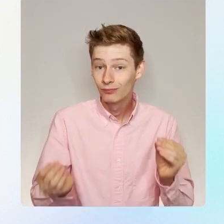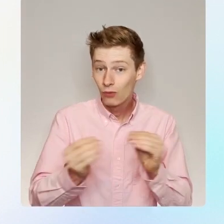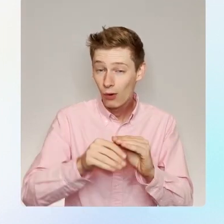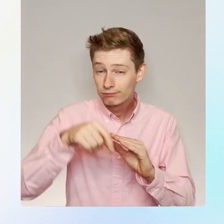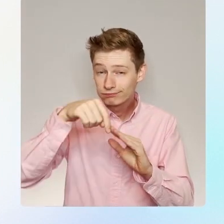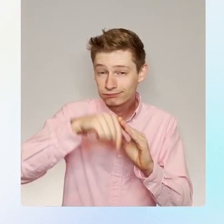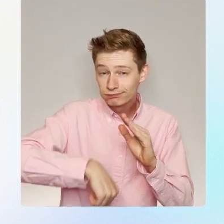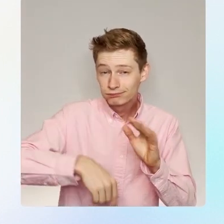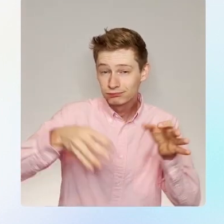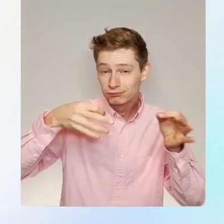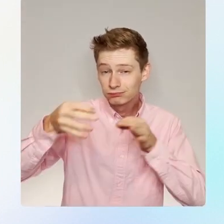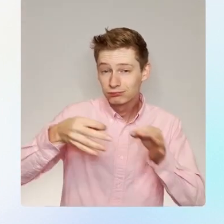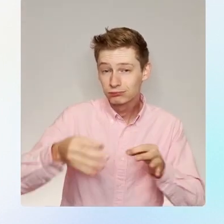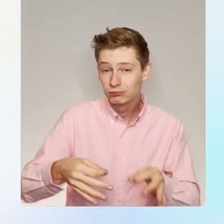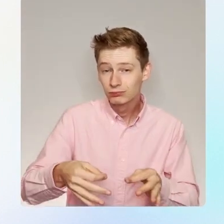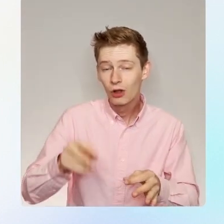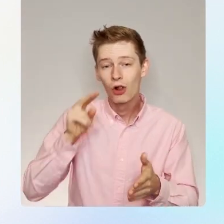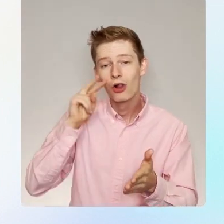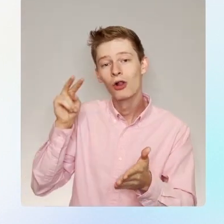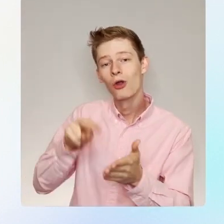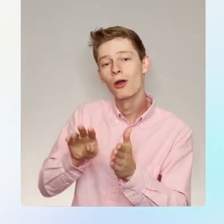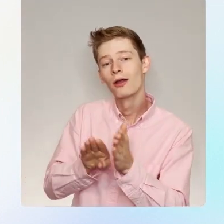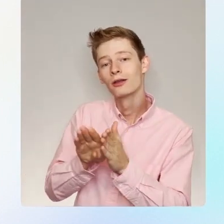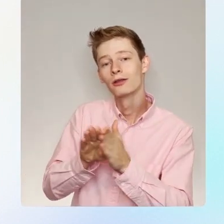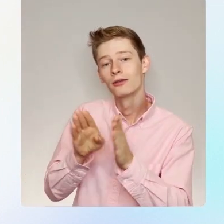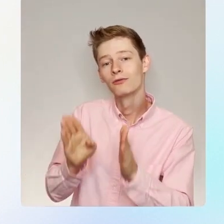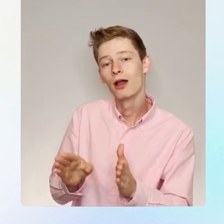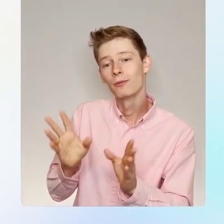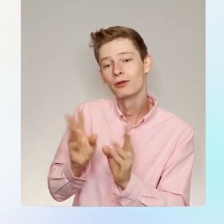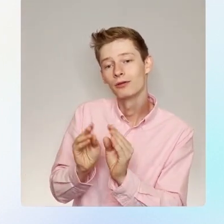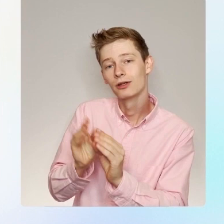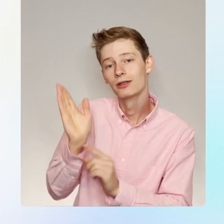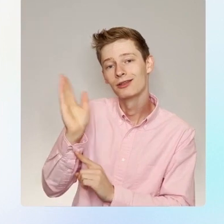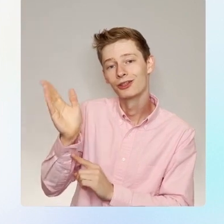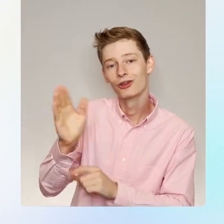check out our developer session on Presence Platform Input Capabilities.